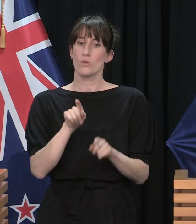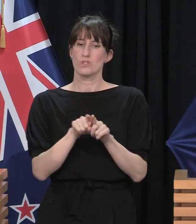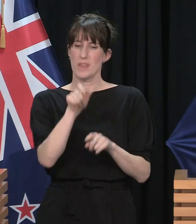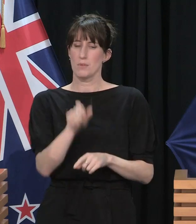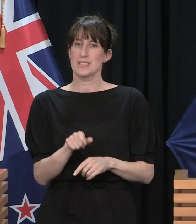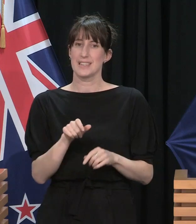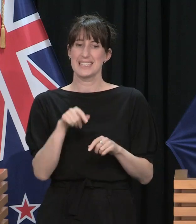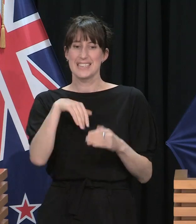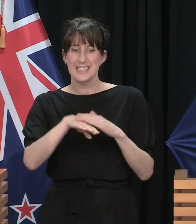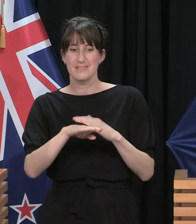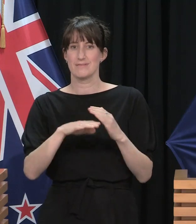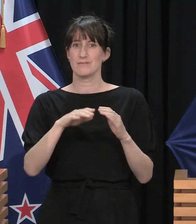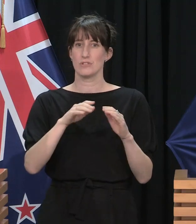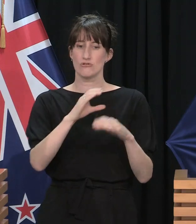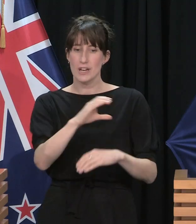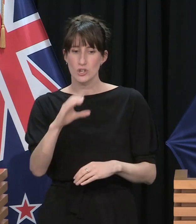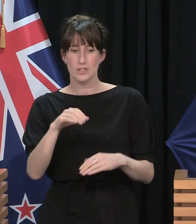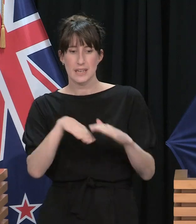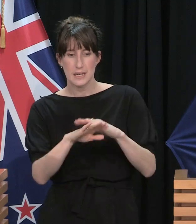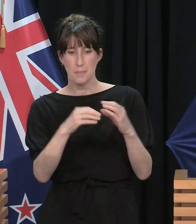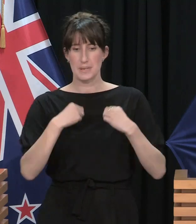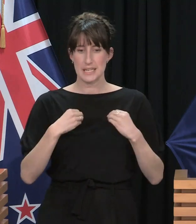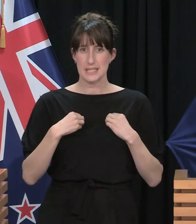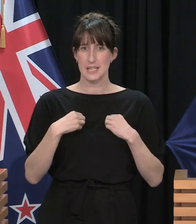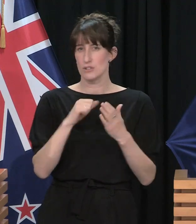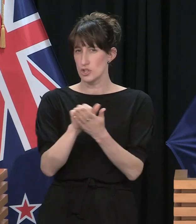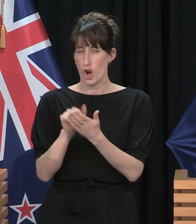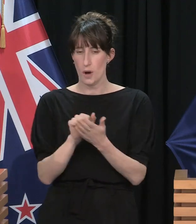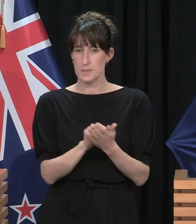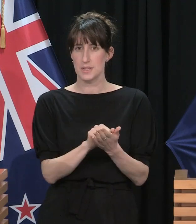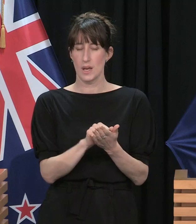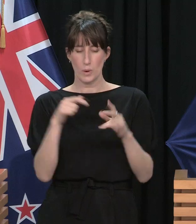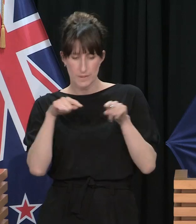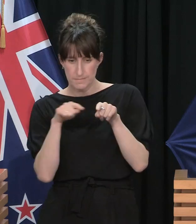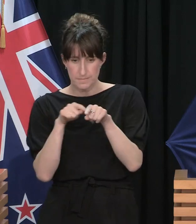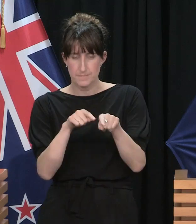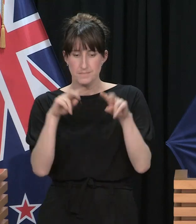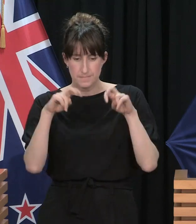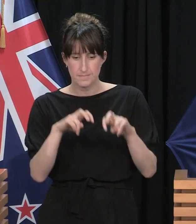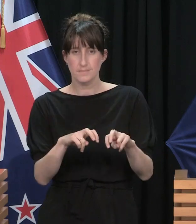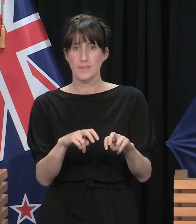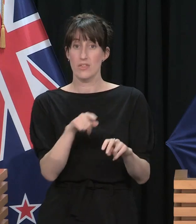ground in Christchurch - and there's been some media around some of the businesses that